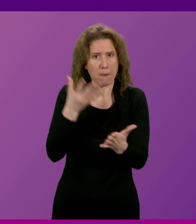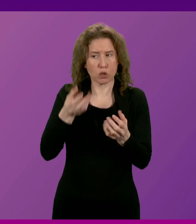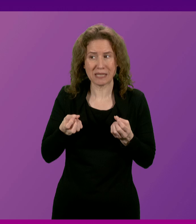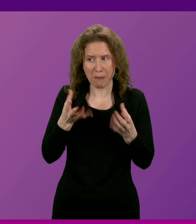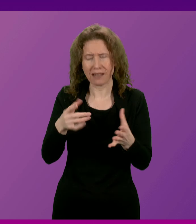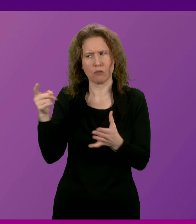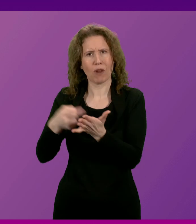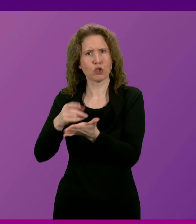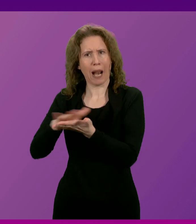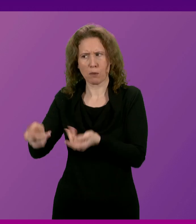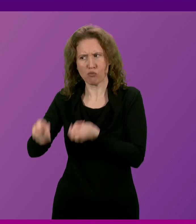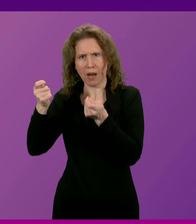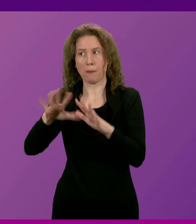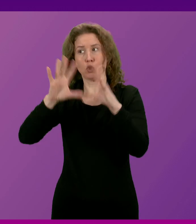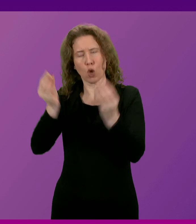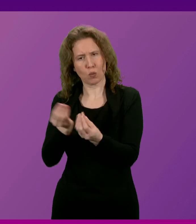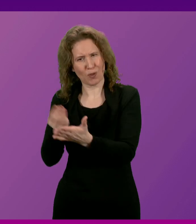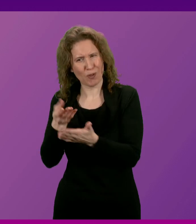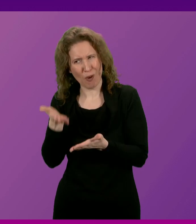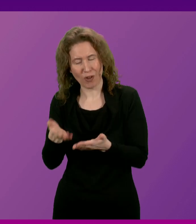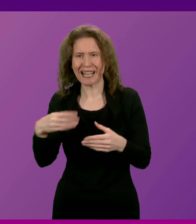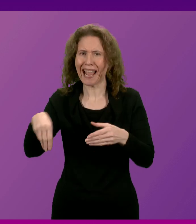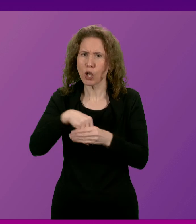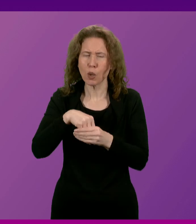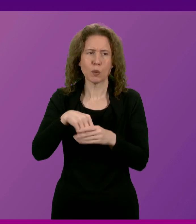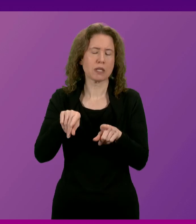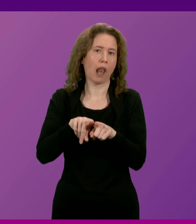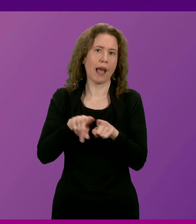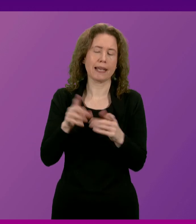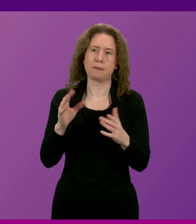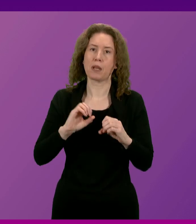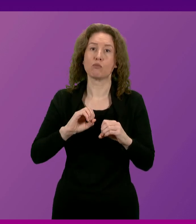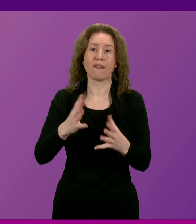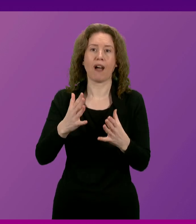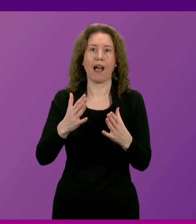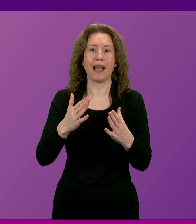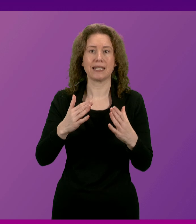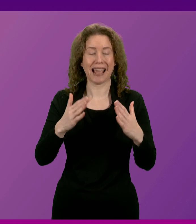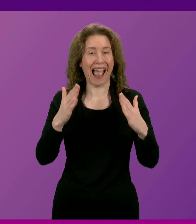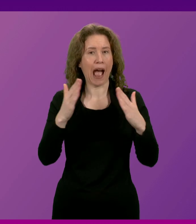is talking about includes measures such as the provision of the Scottish household survey and the